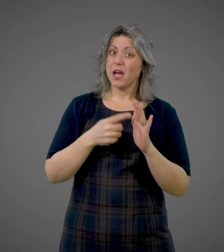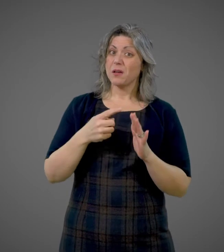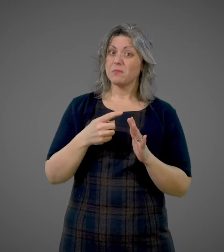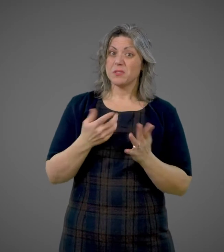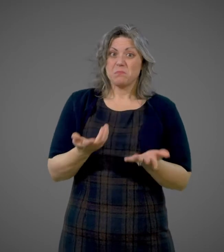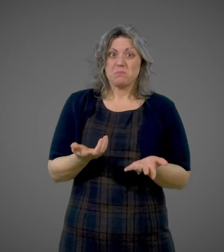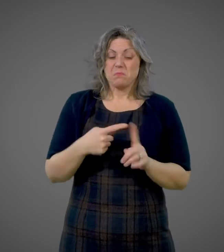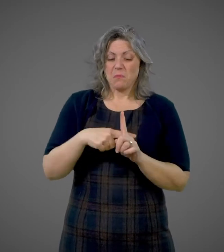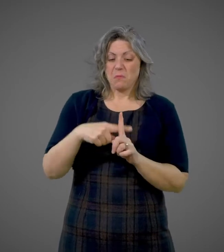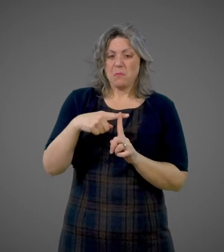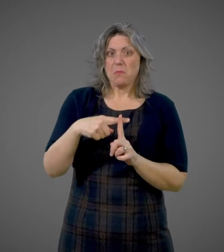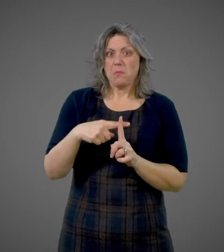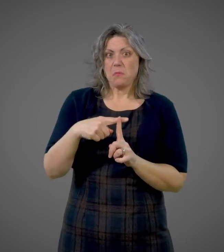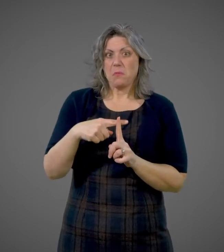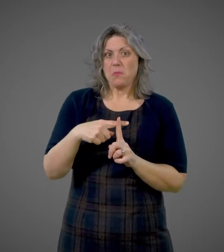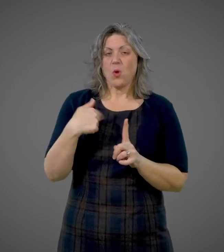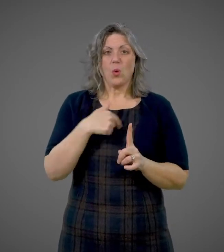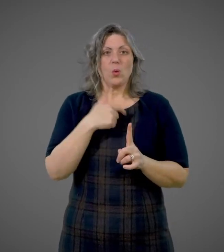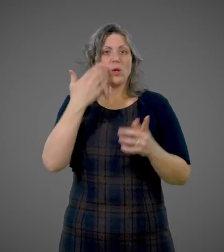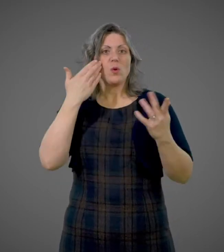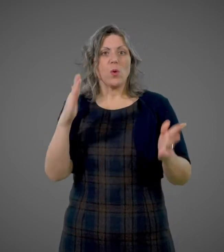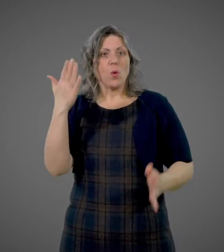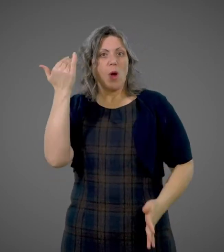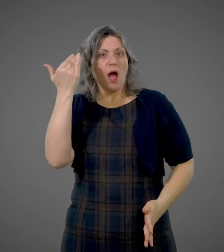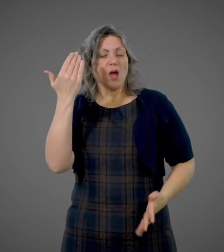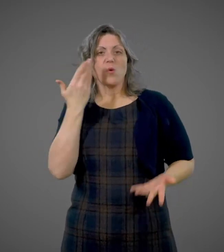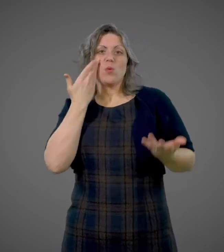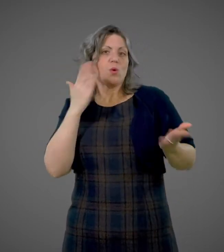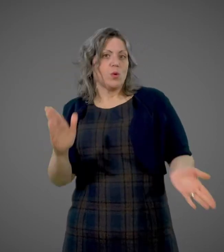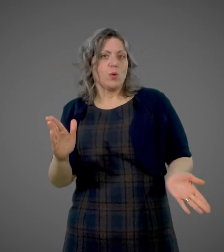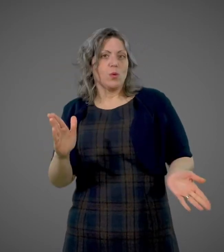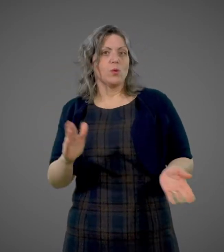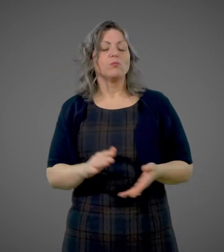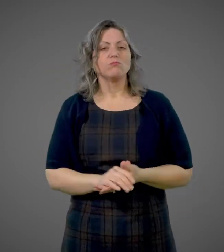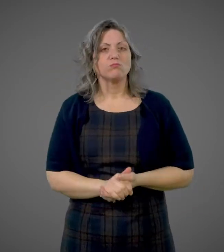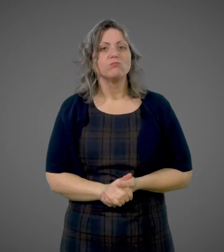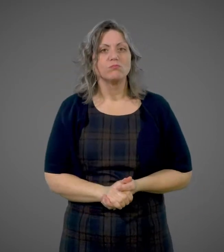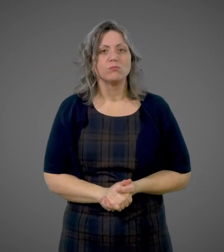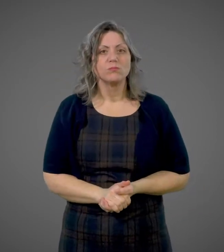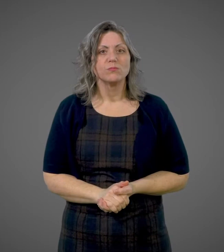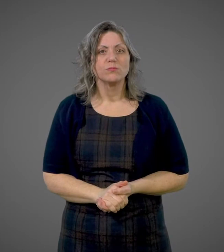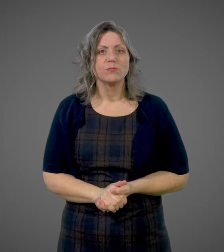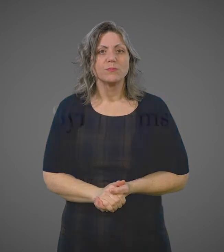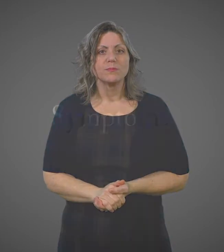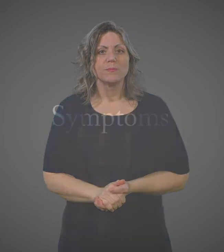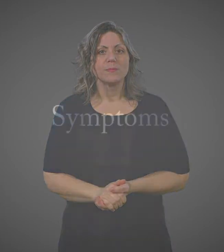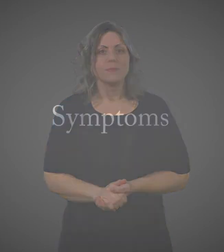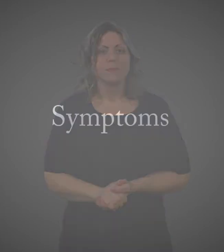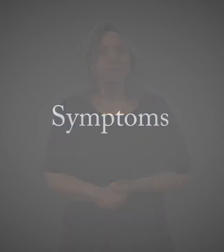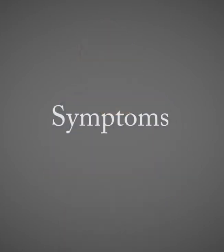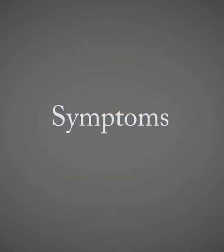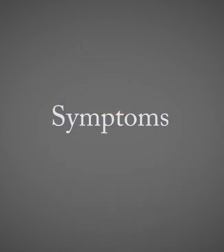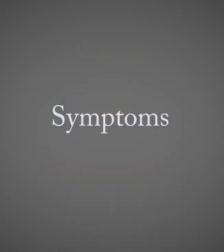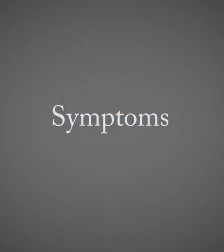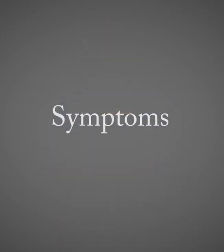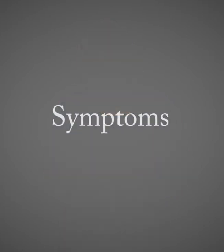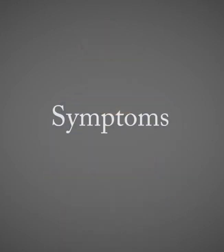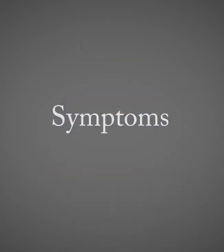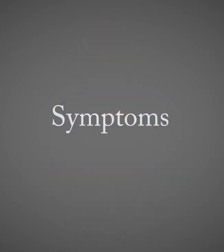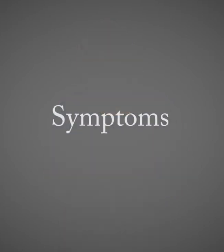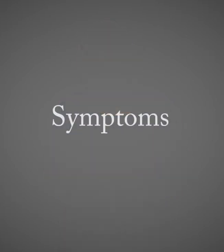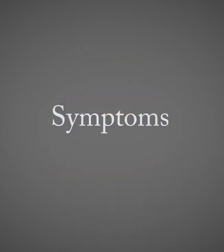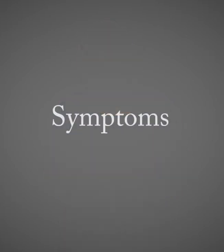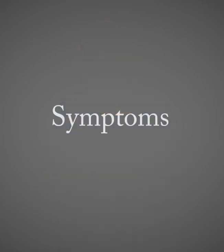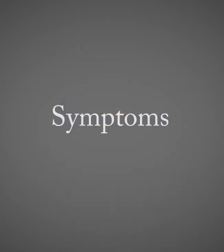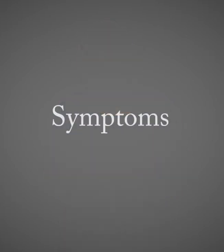Sometimes fever occurs and we don't know the reason.